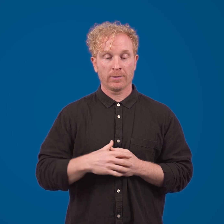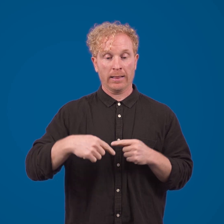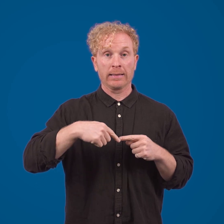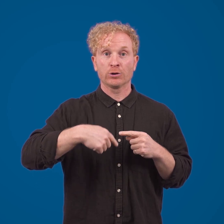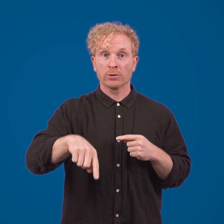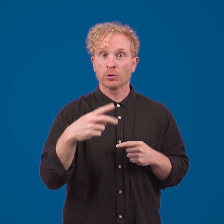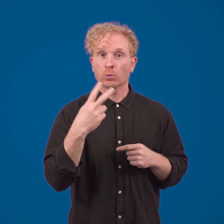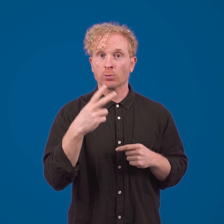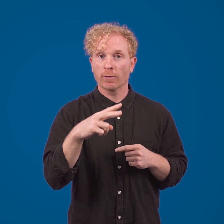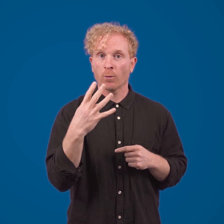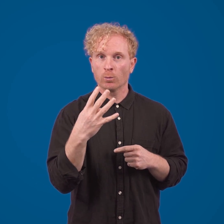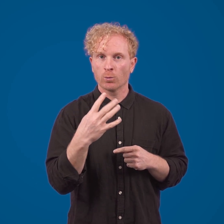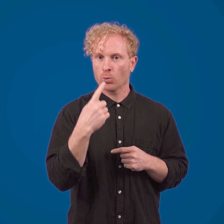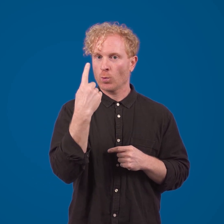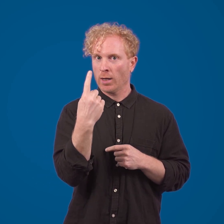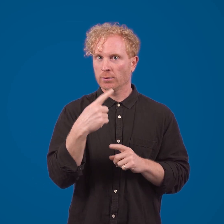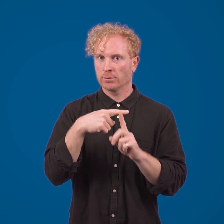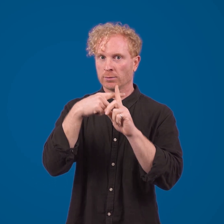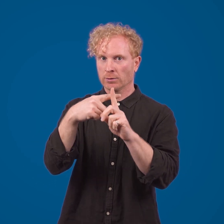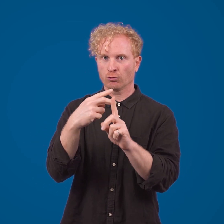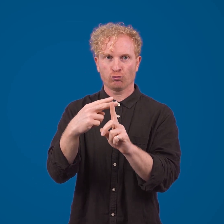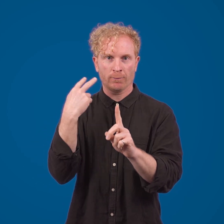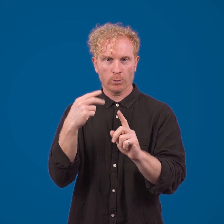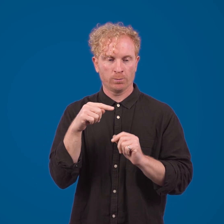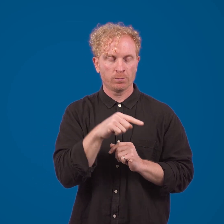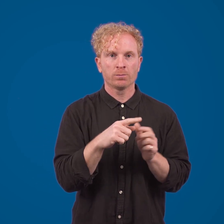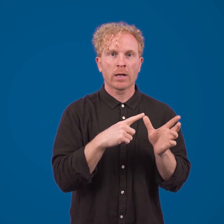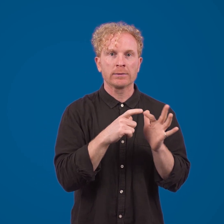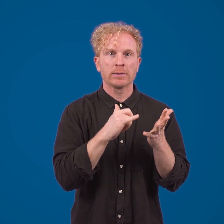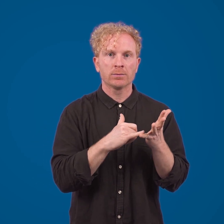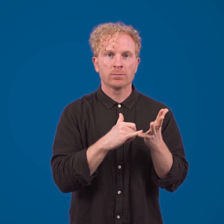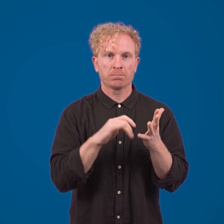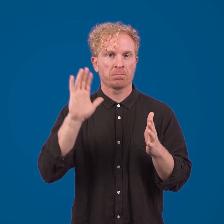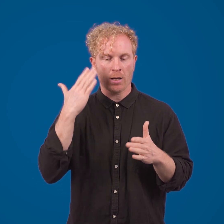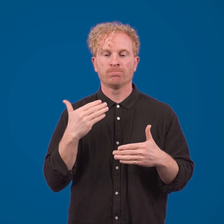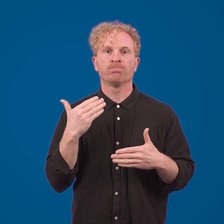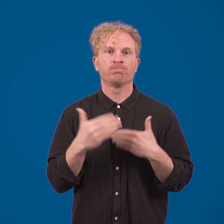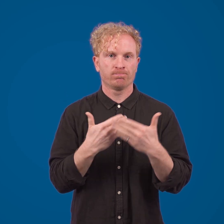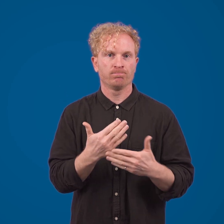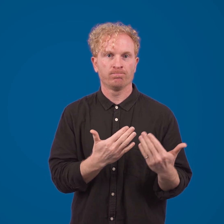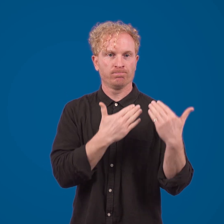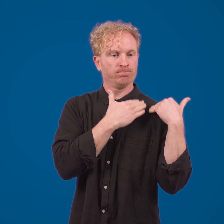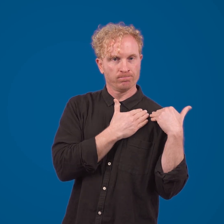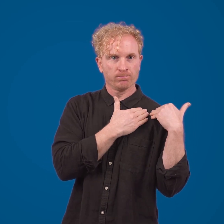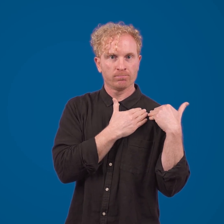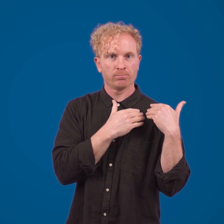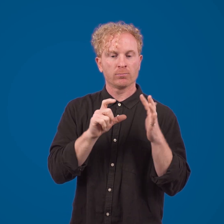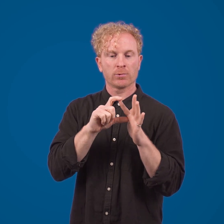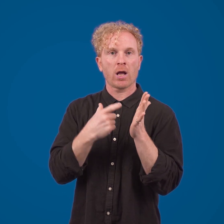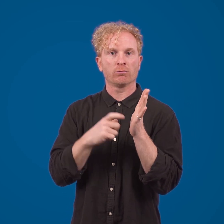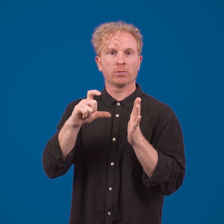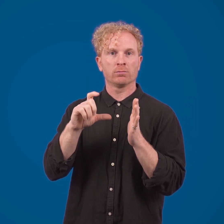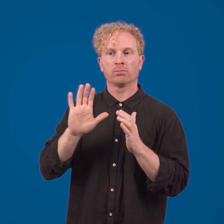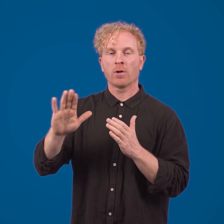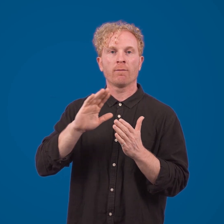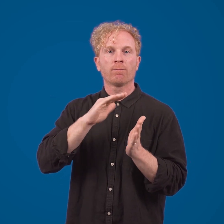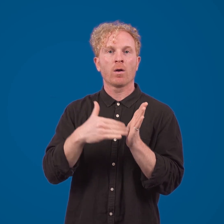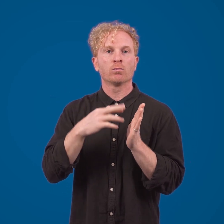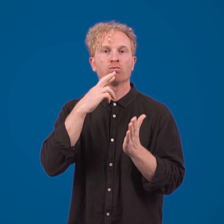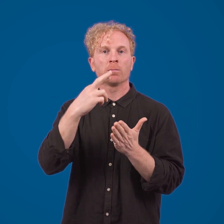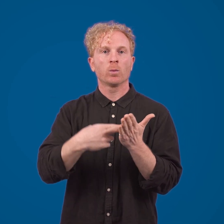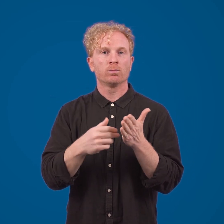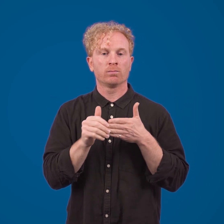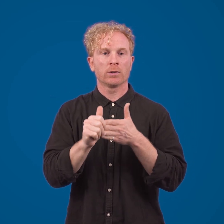In 2024, a targeted review of ADS was undertaken to take account of the DRC’s Final Report to the